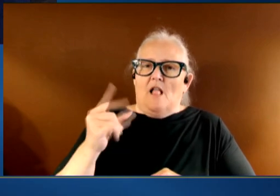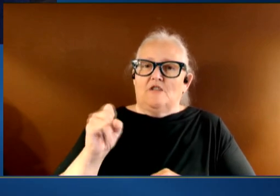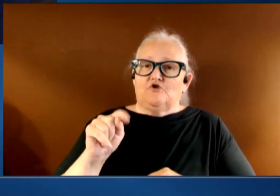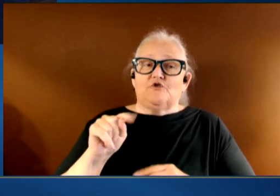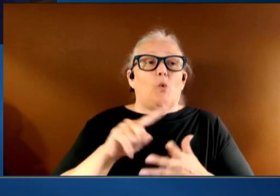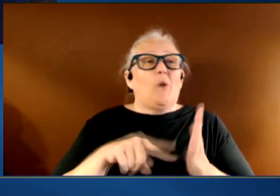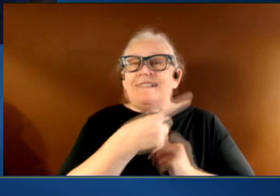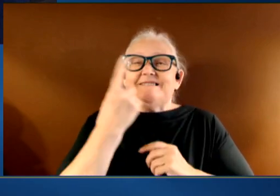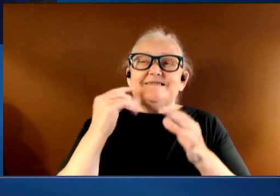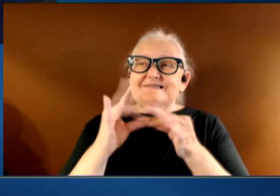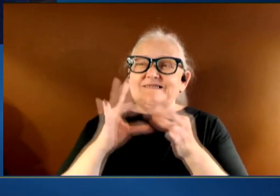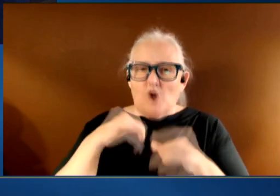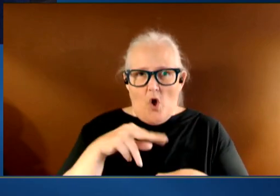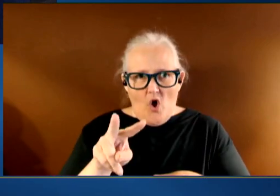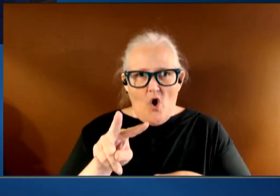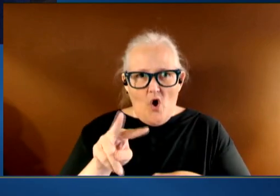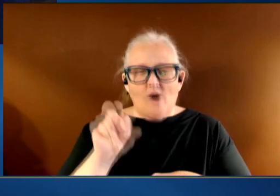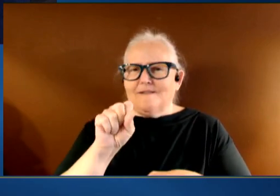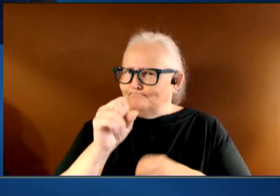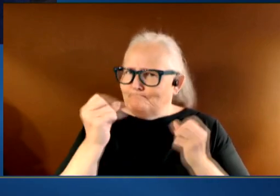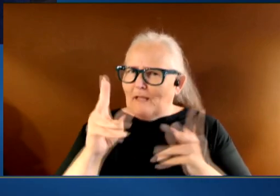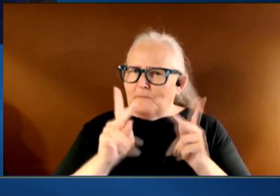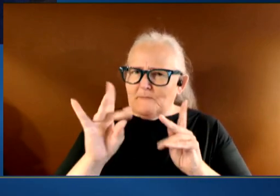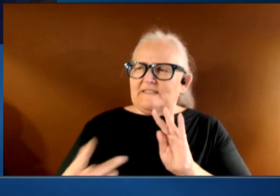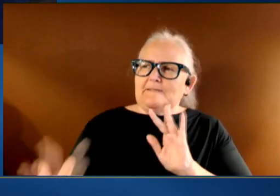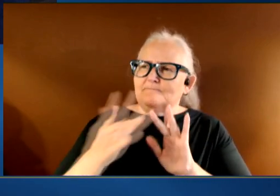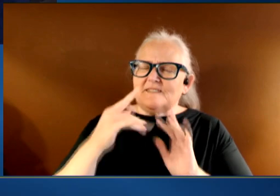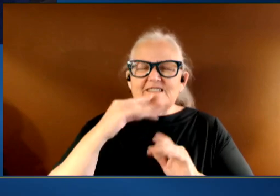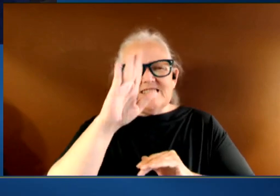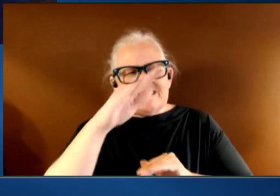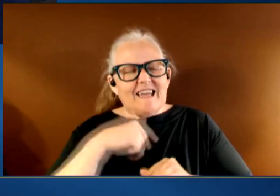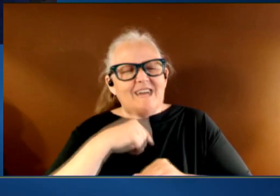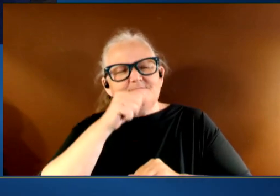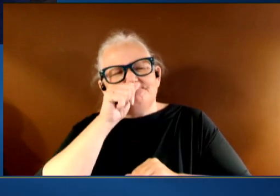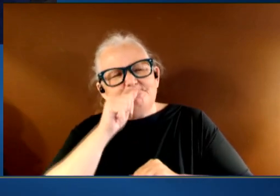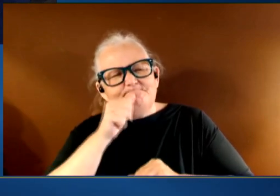people reach out to me saying, "I've had pain crises, I'm not sure what to do. It's hard for